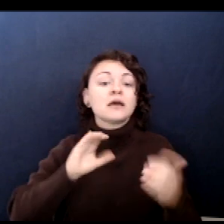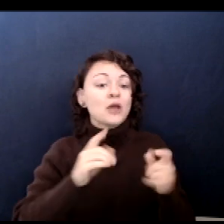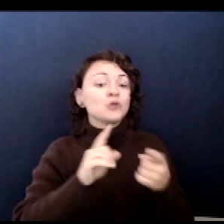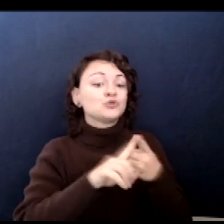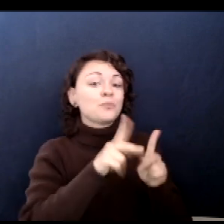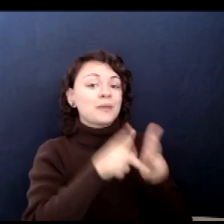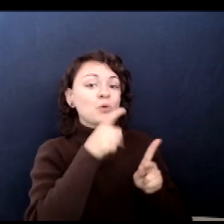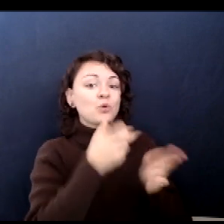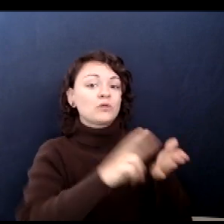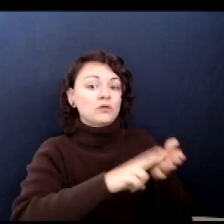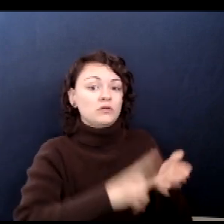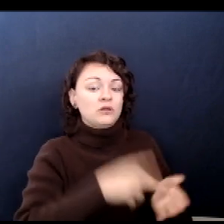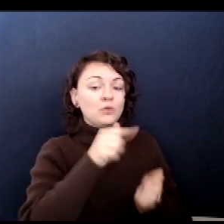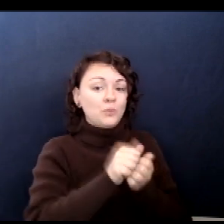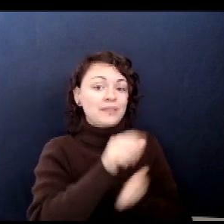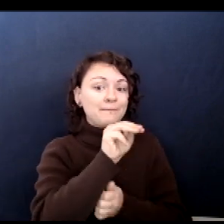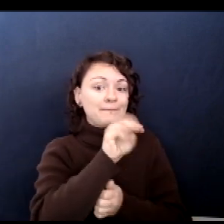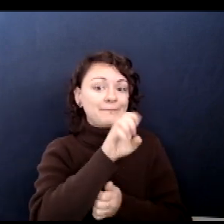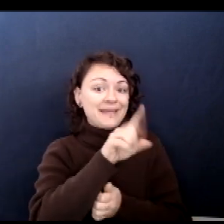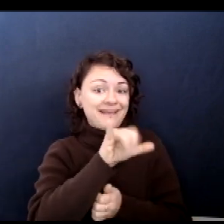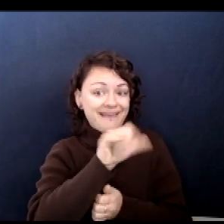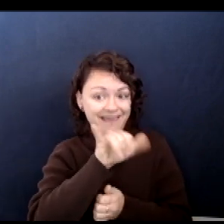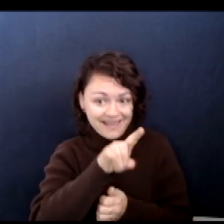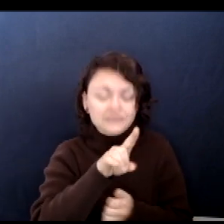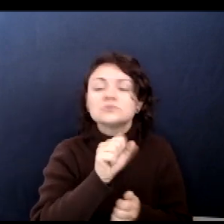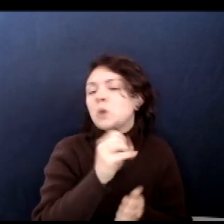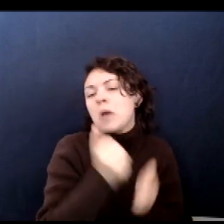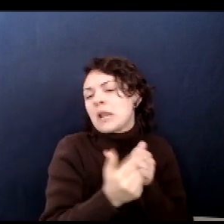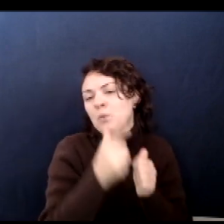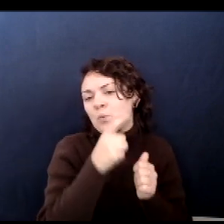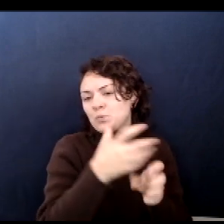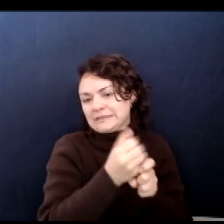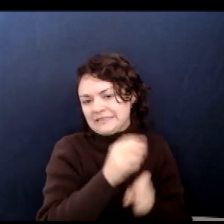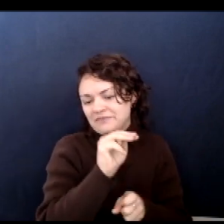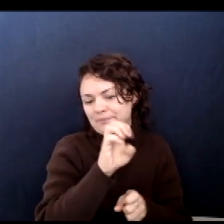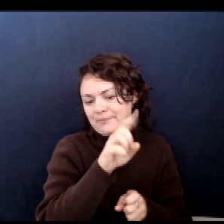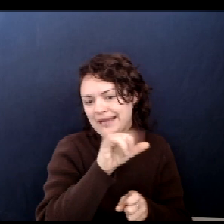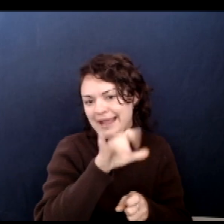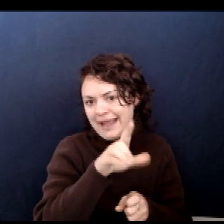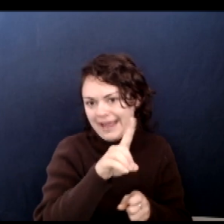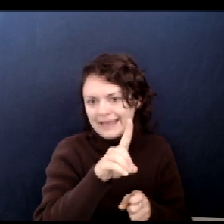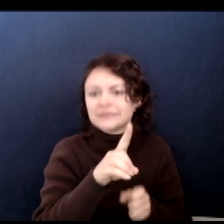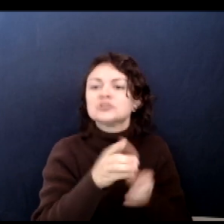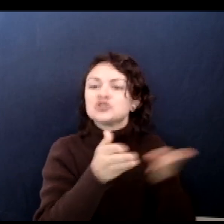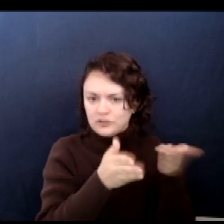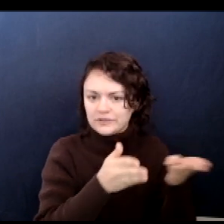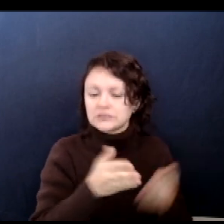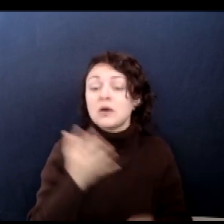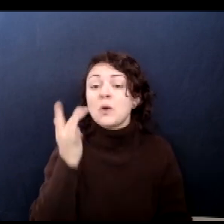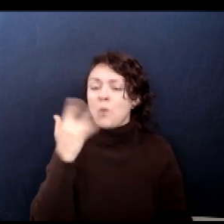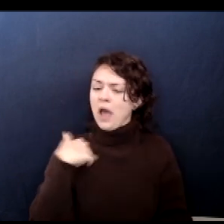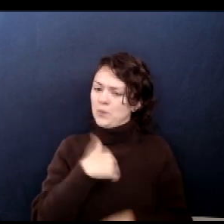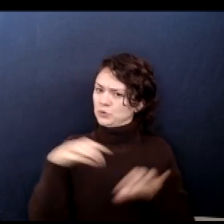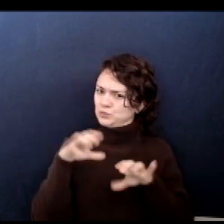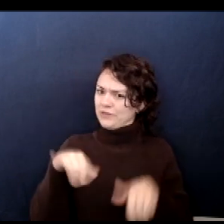Overall, anyone receiving a Medicaid service. The main reason we did it this way is because Medicaid's acuity thresholds